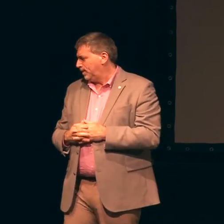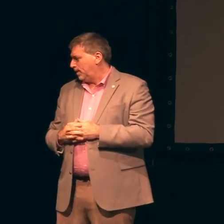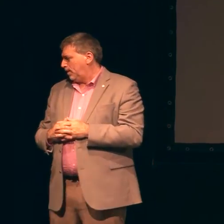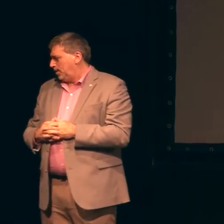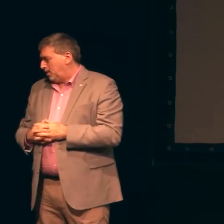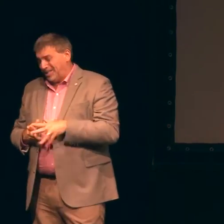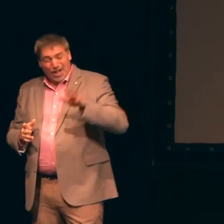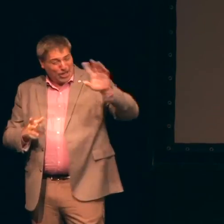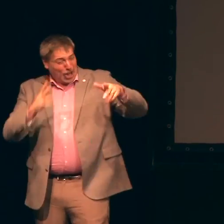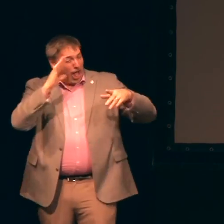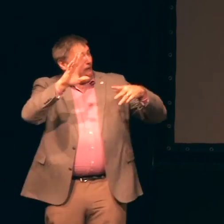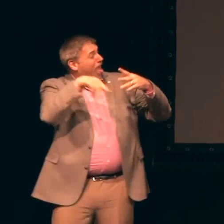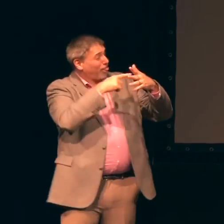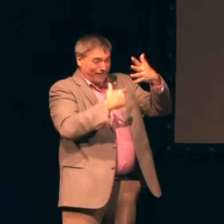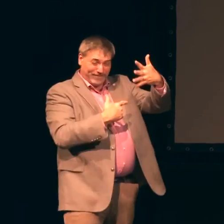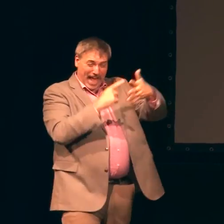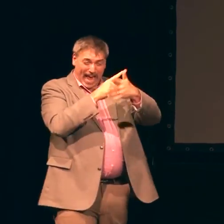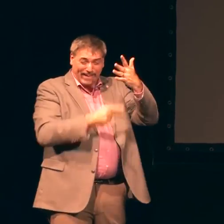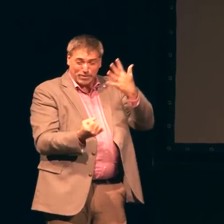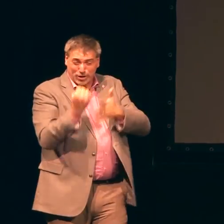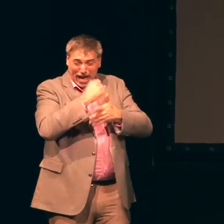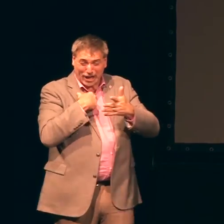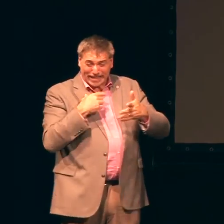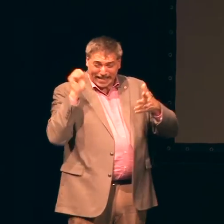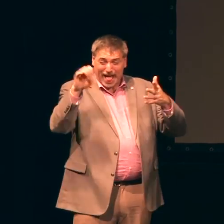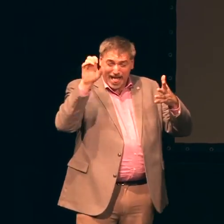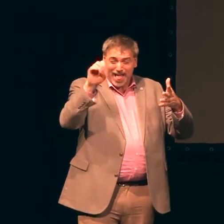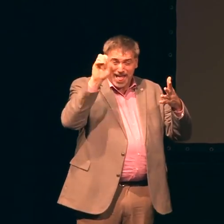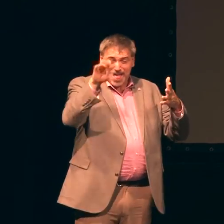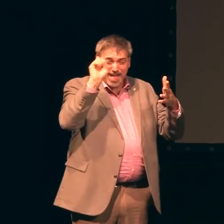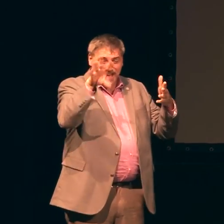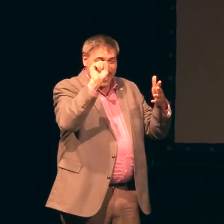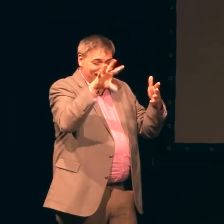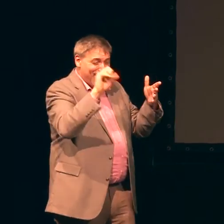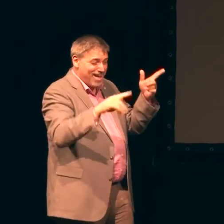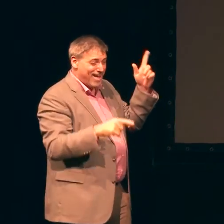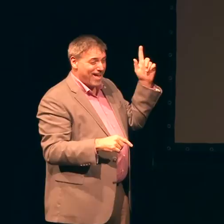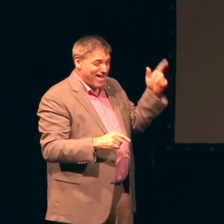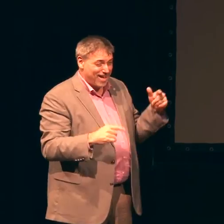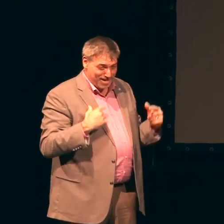our goal. All those five priorities I have been putting